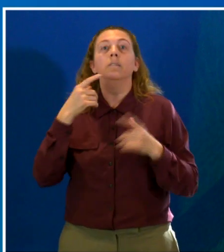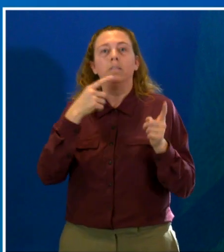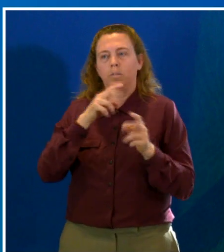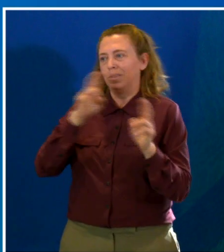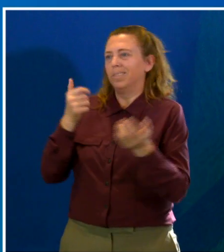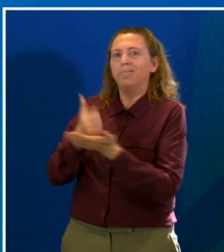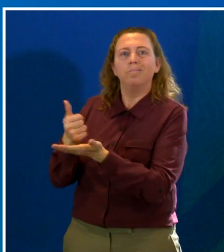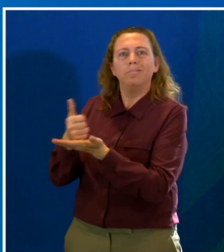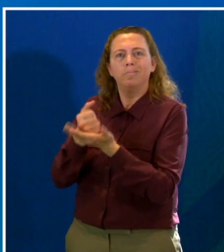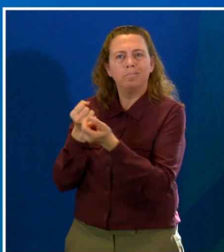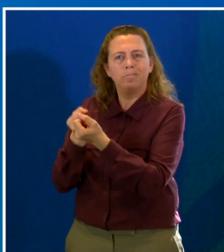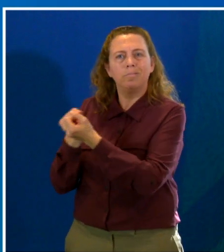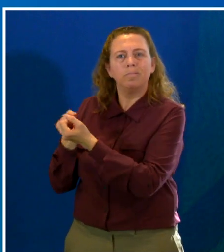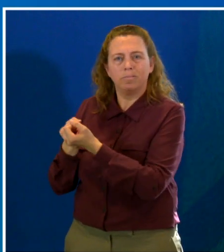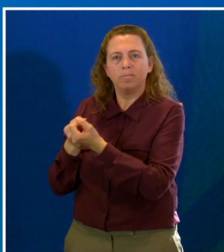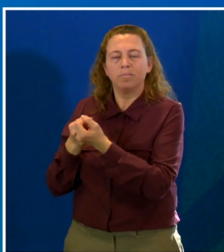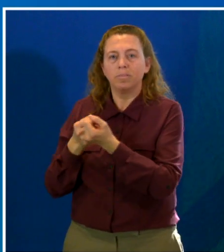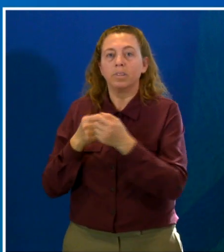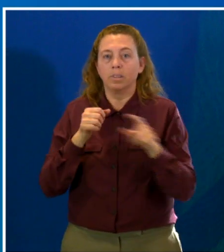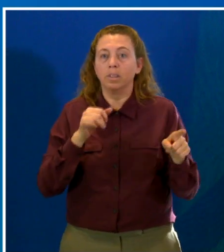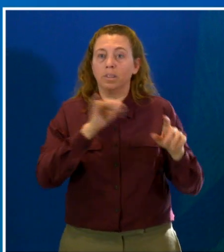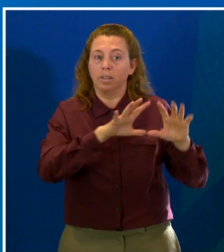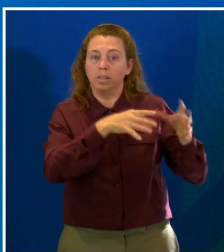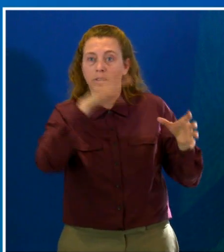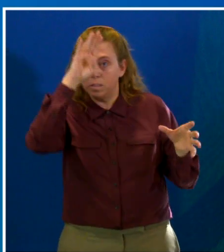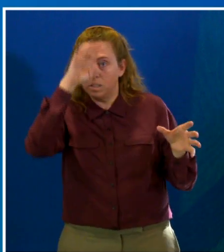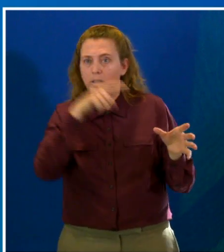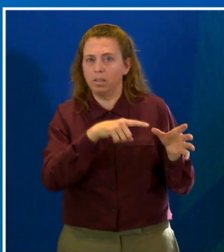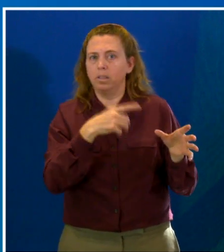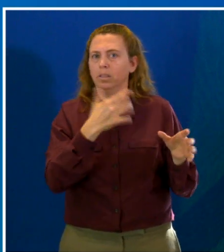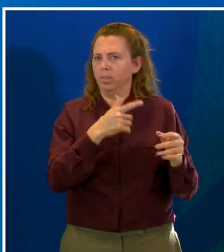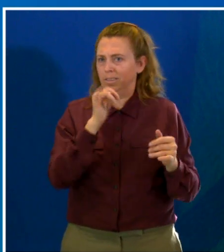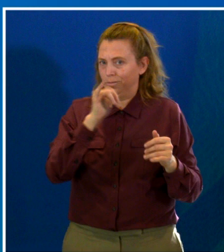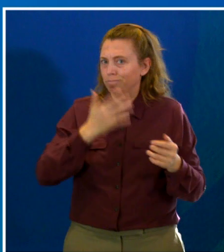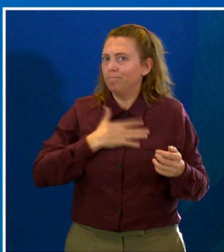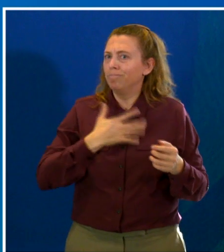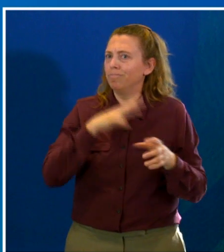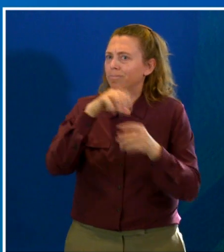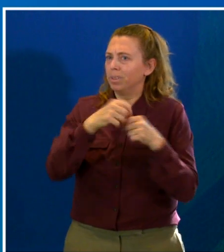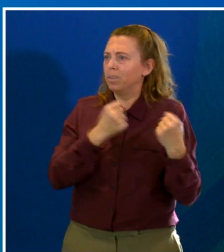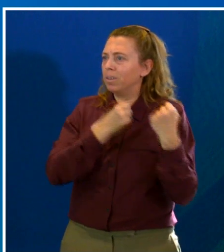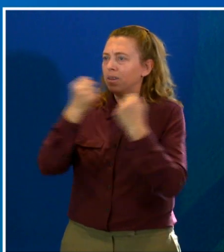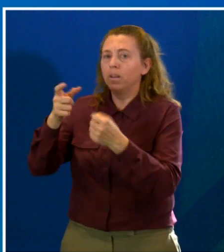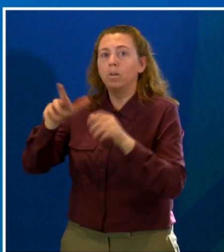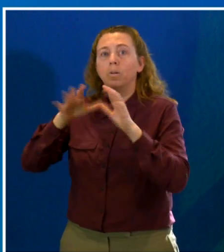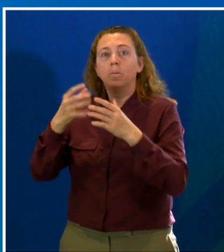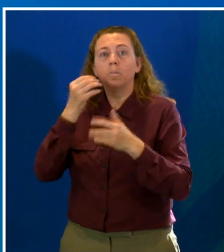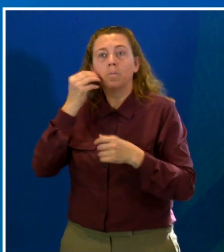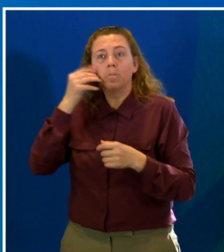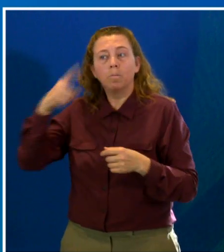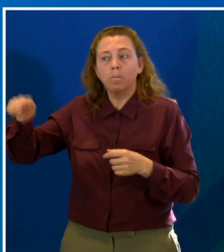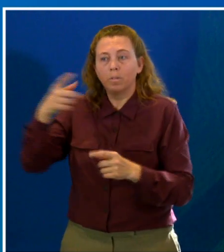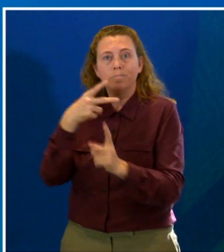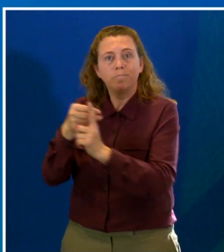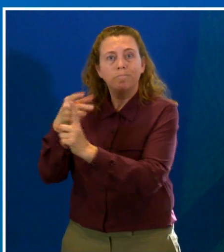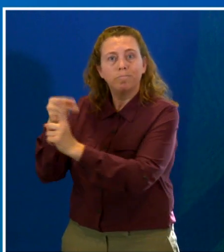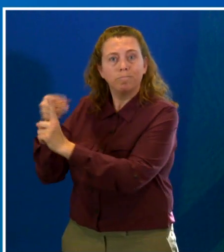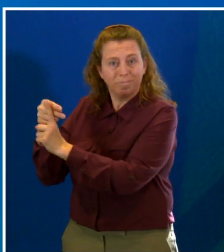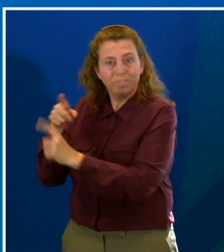These group home populations are typically at higher risk for more severe complications from the virus and often have